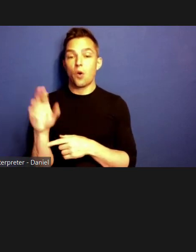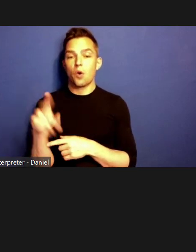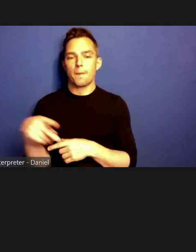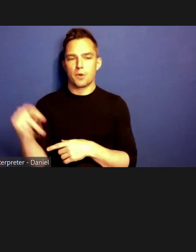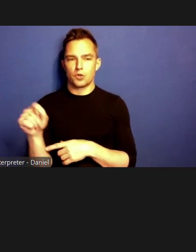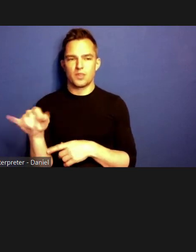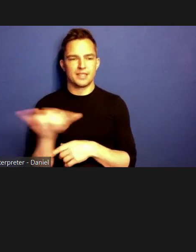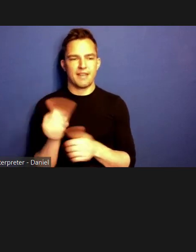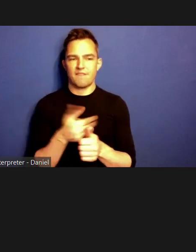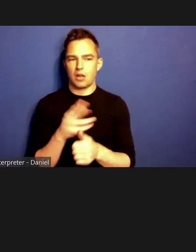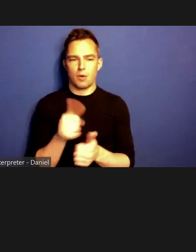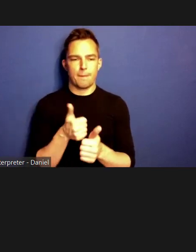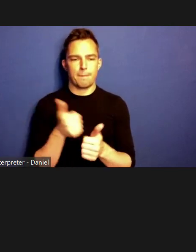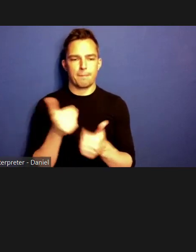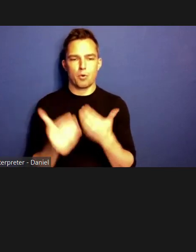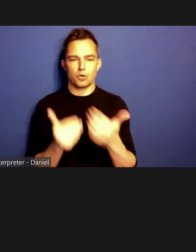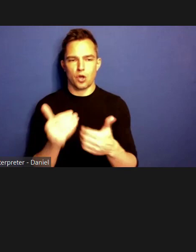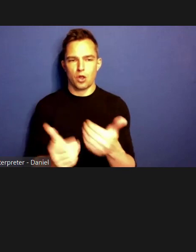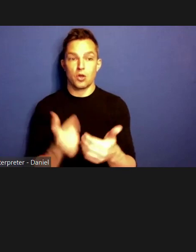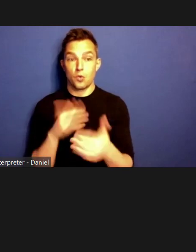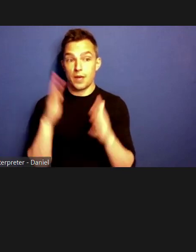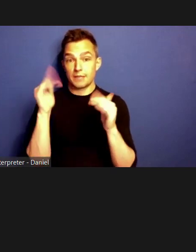follow-up protocol.